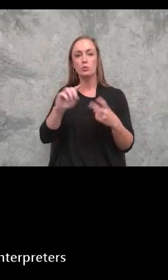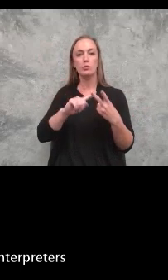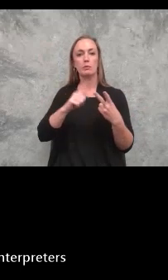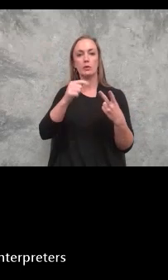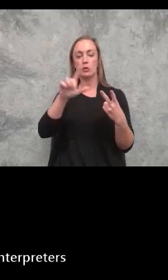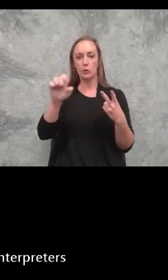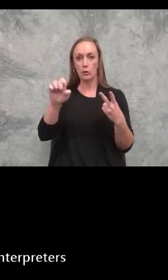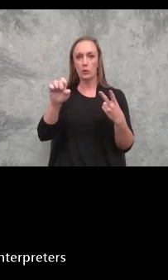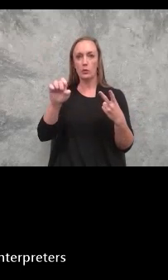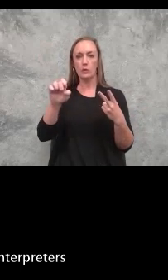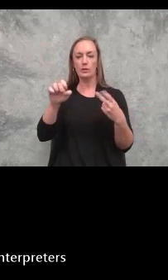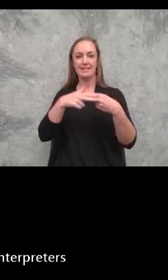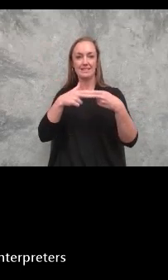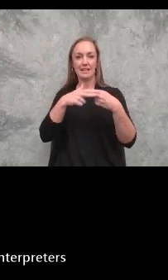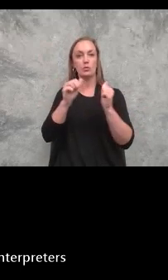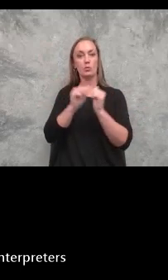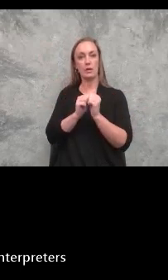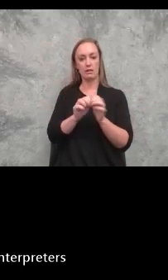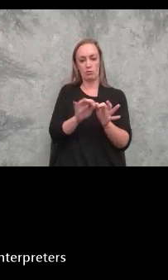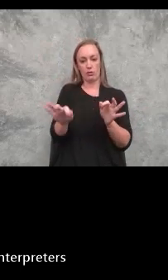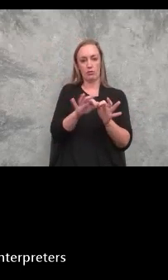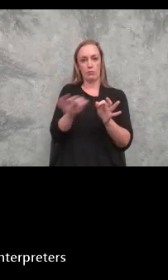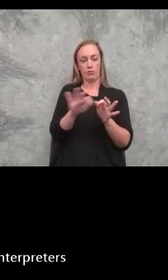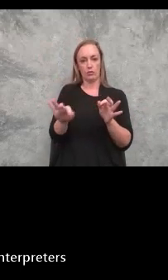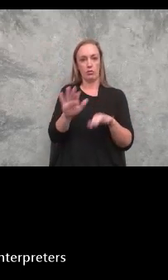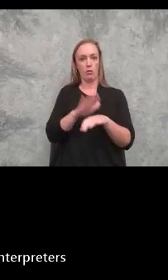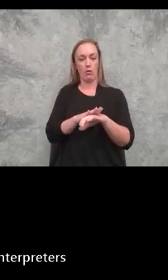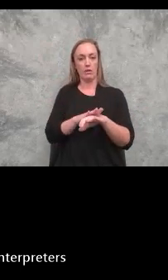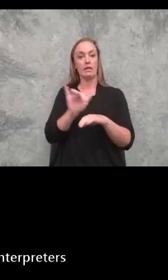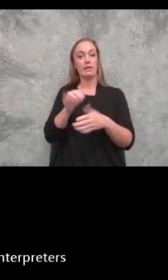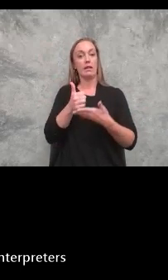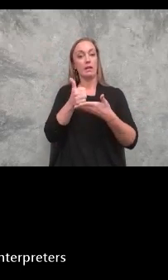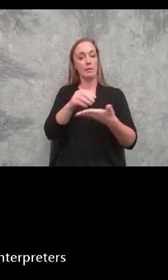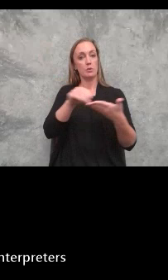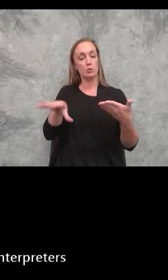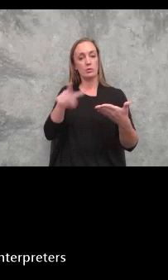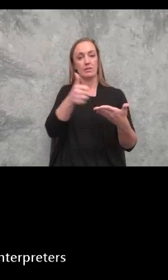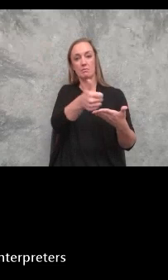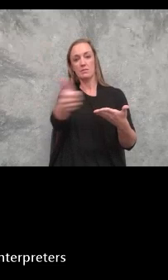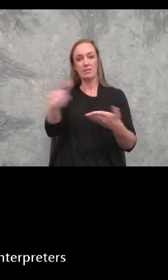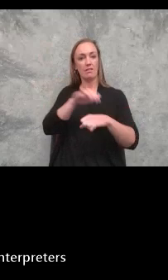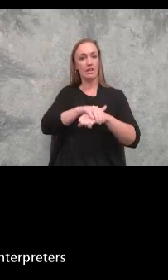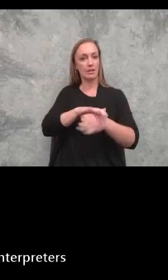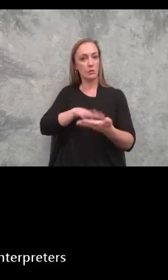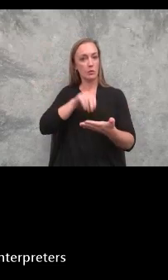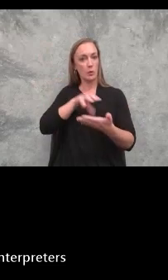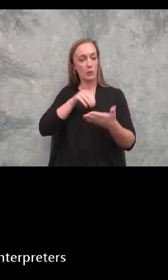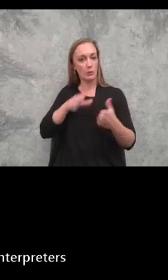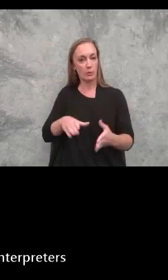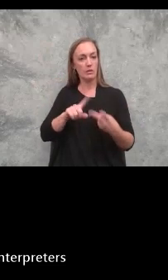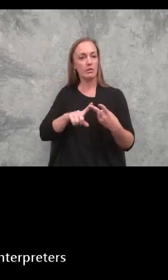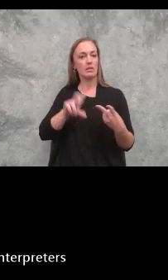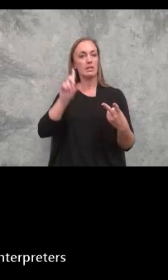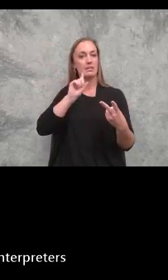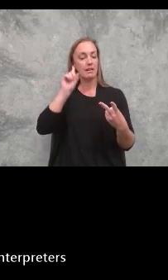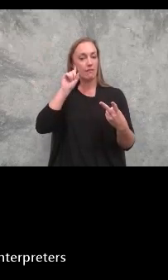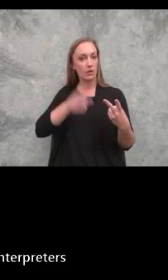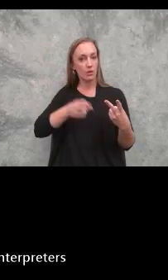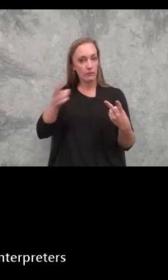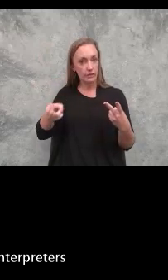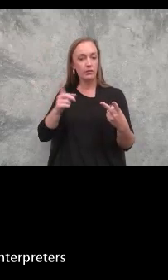with transcription enabled. This can help students who are English learners, deaf or hard of hearing,